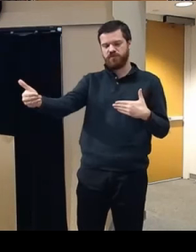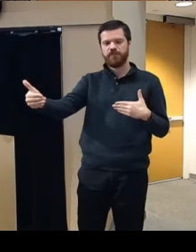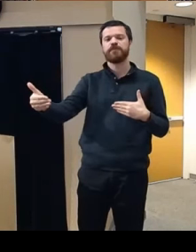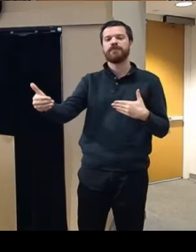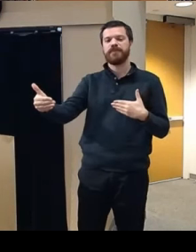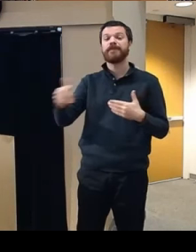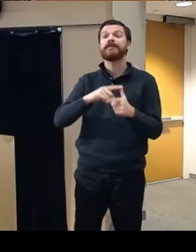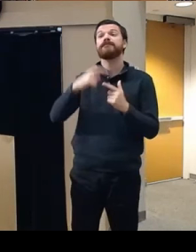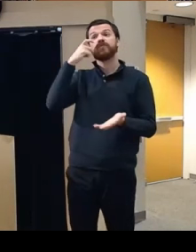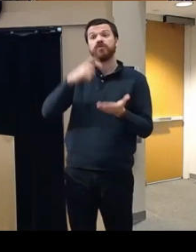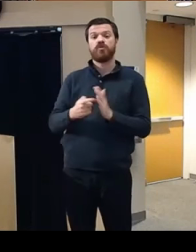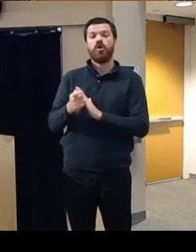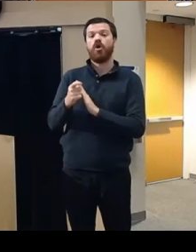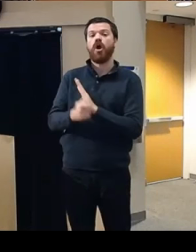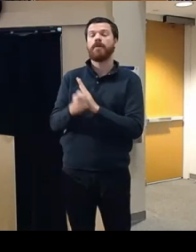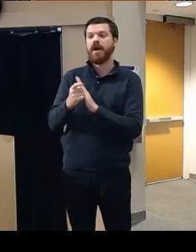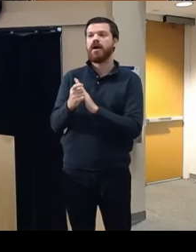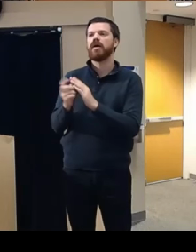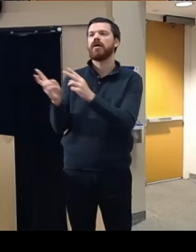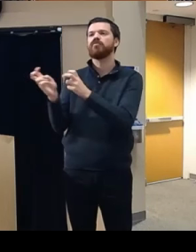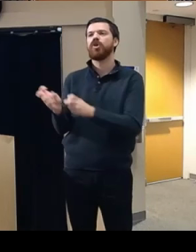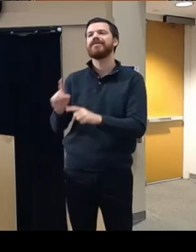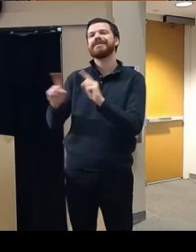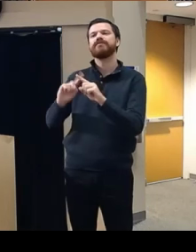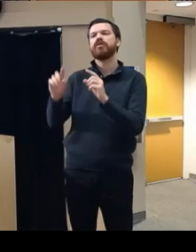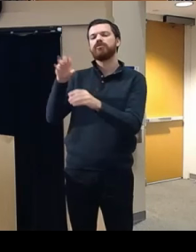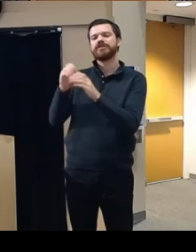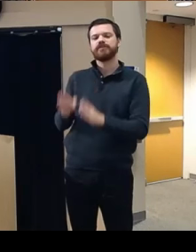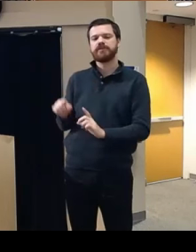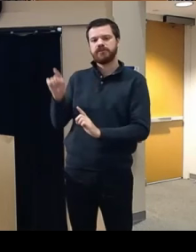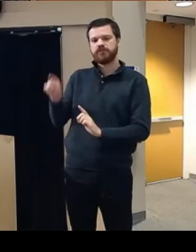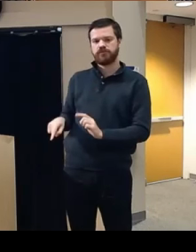and then you'll notice that it automatically pulls in a few different participants so it